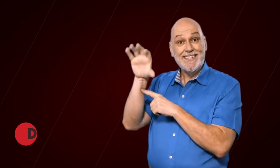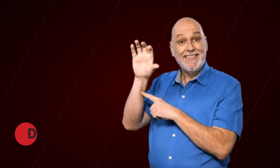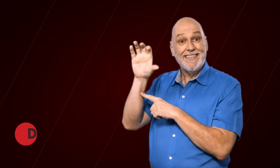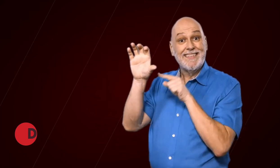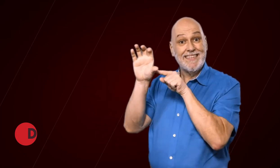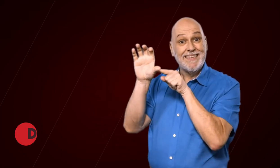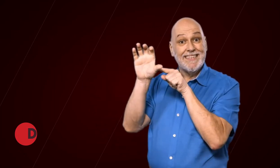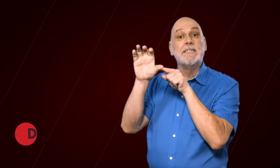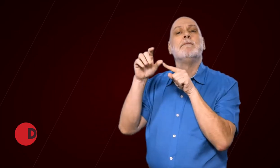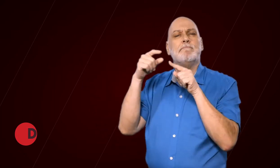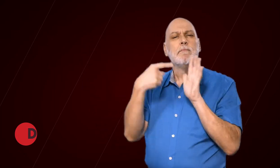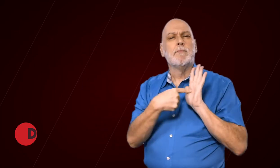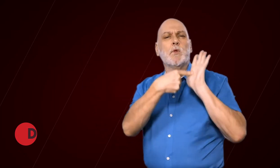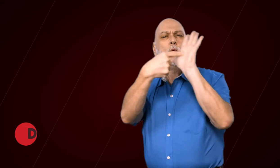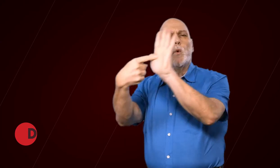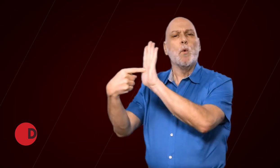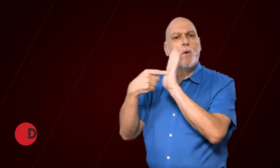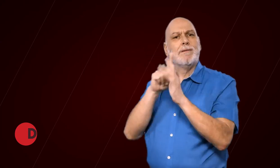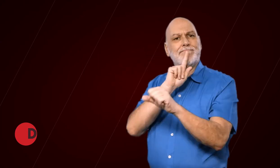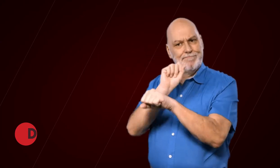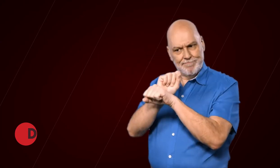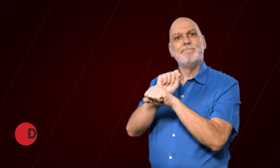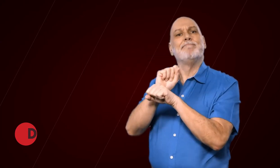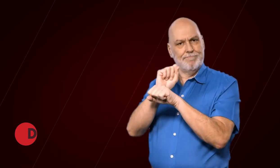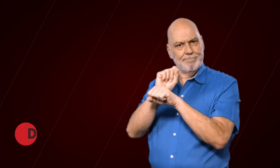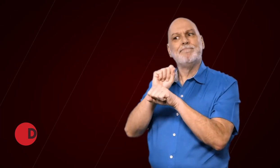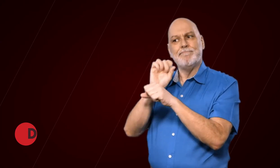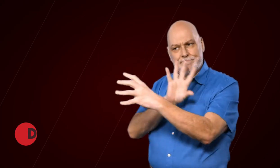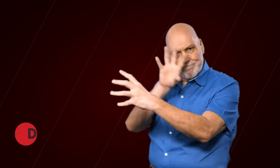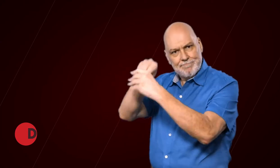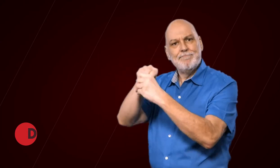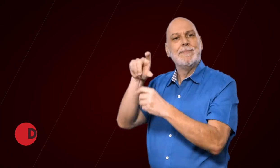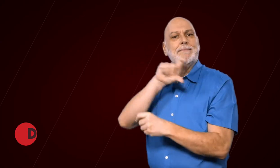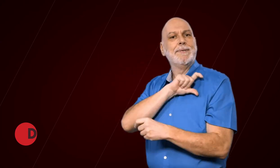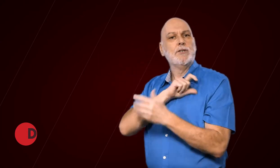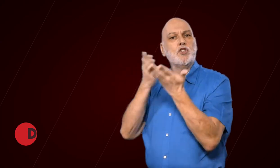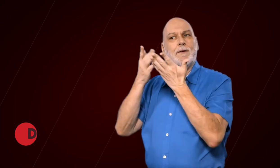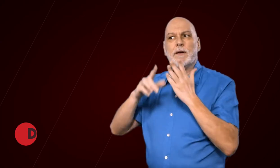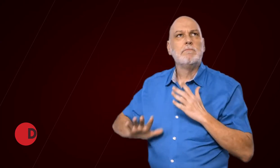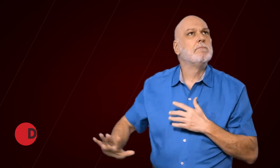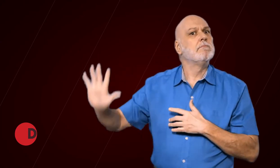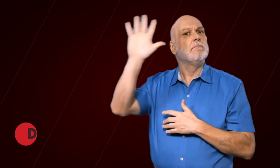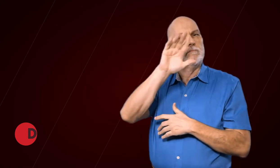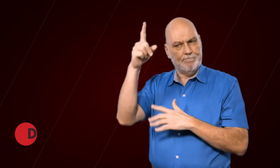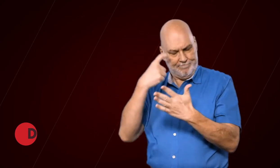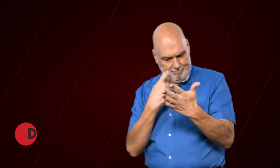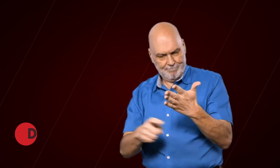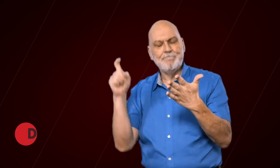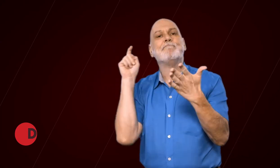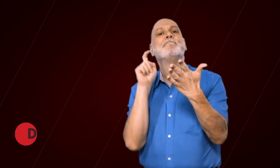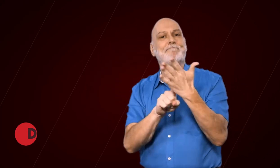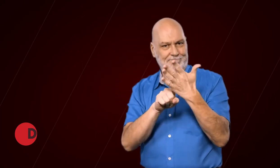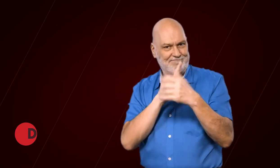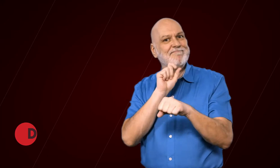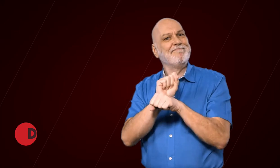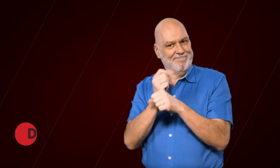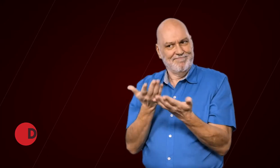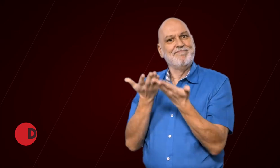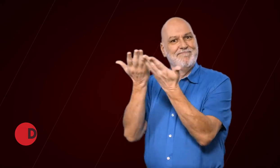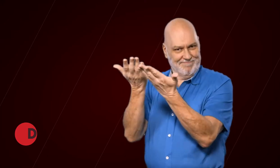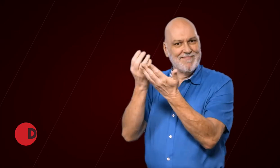Their card is the first initiative of its kind to be endorsed by a